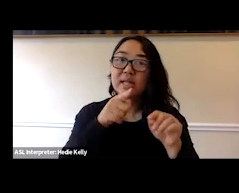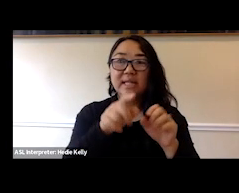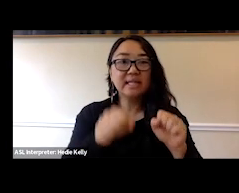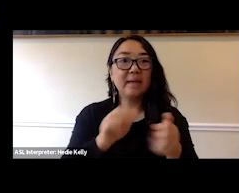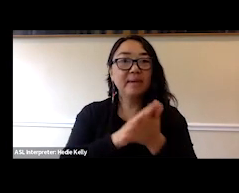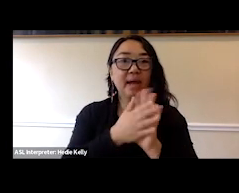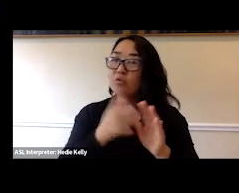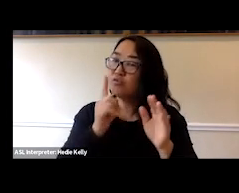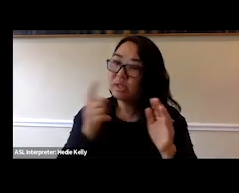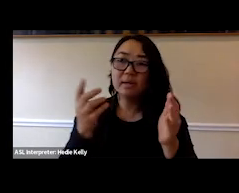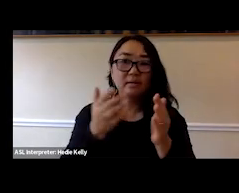As I scroll through,